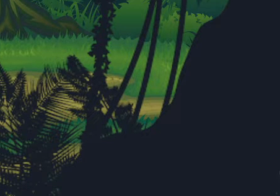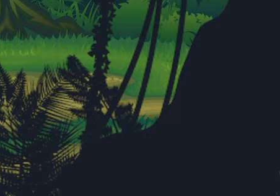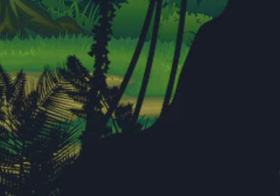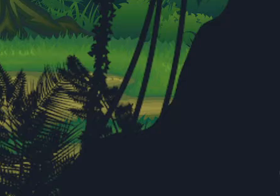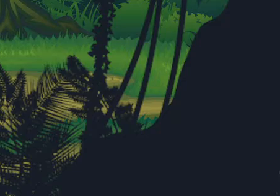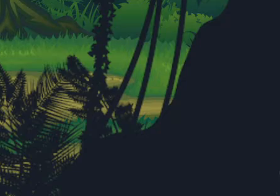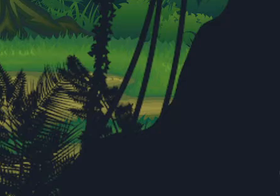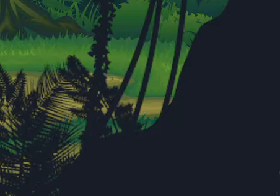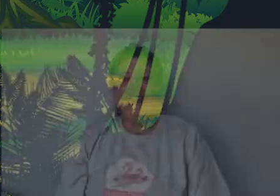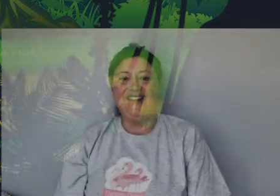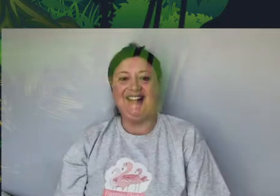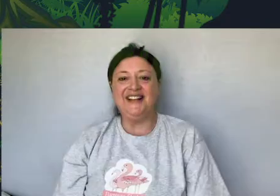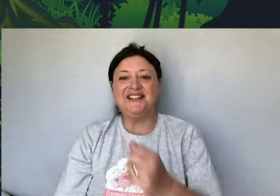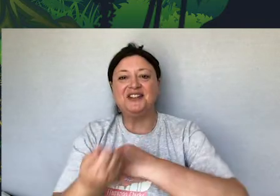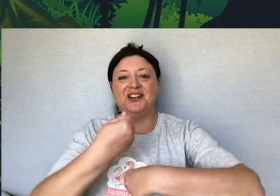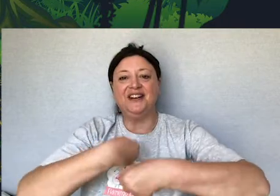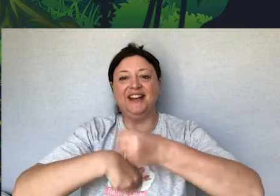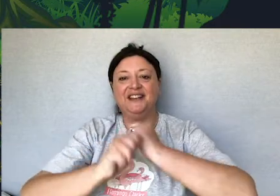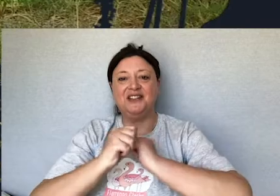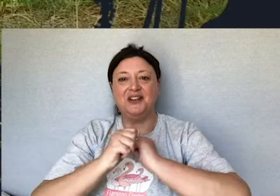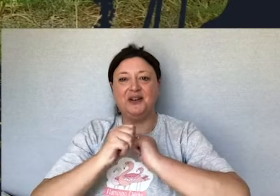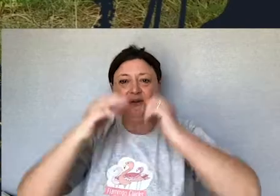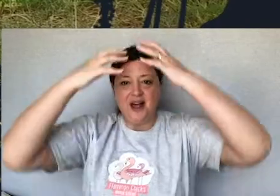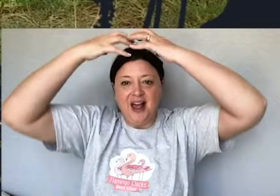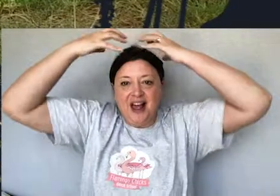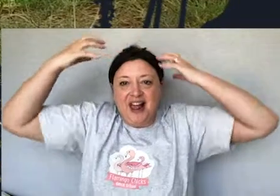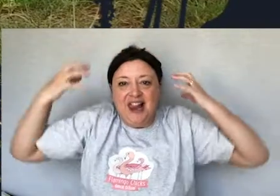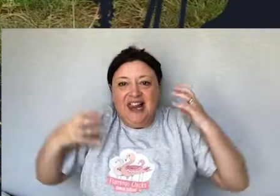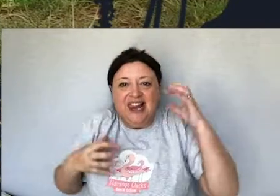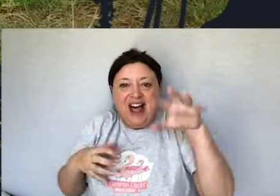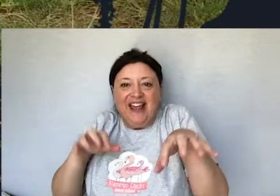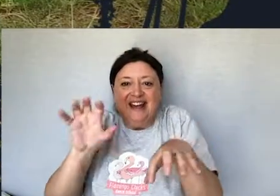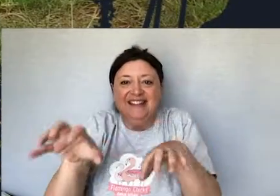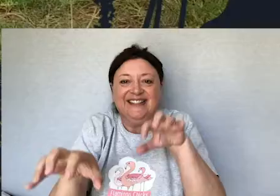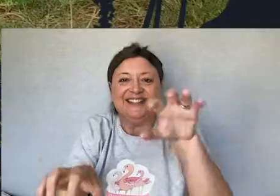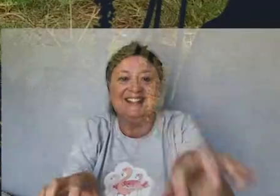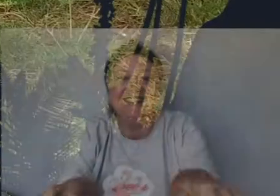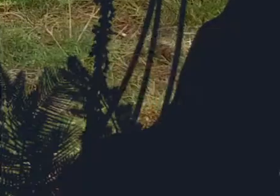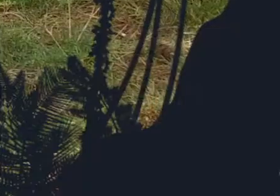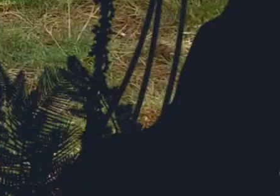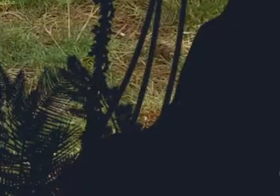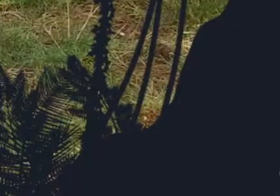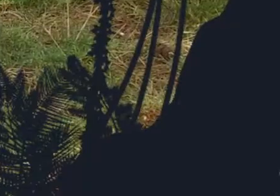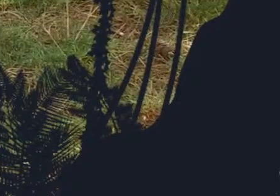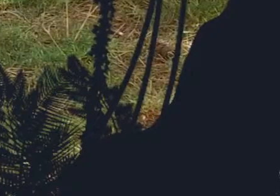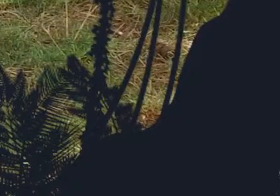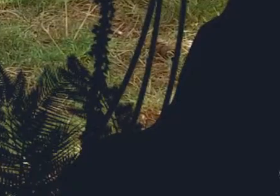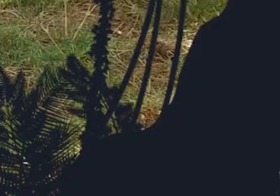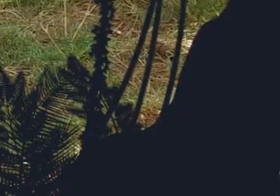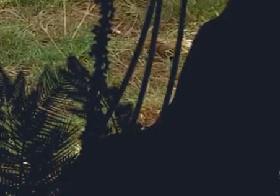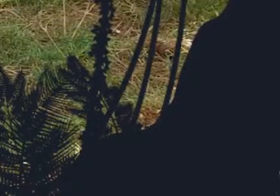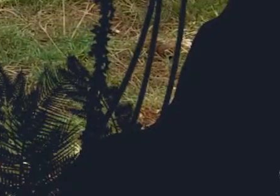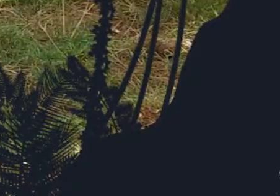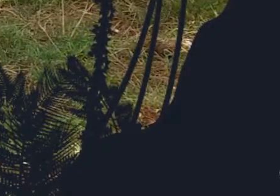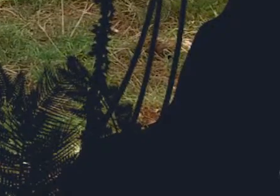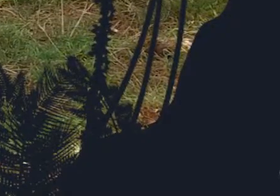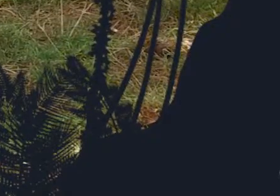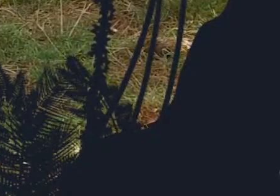grown-ups into lions. Roarrrr! Can you show me your roars? I'd like to hear them, after